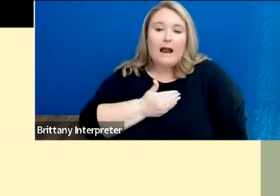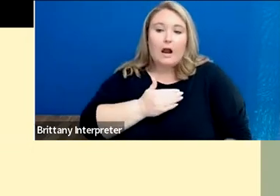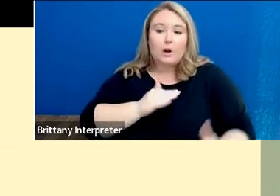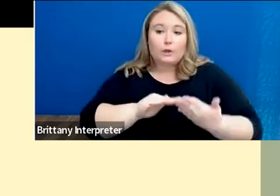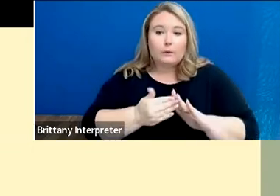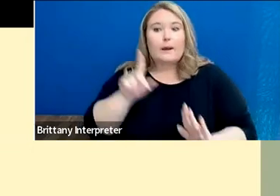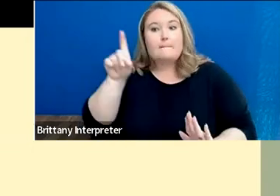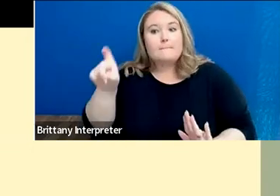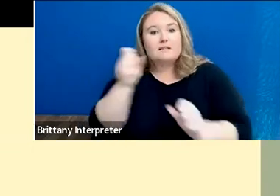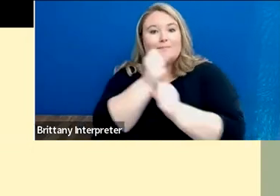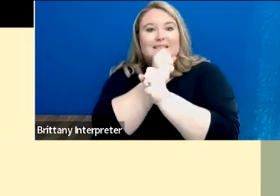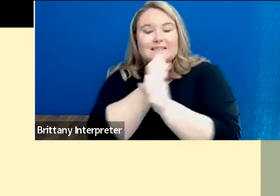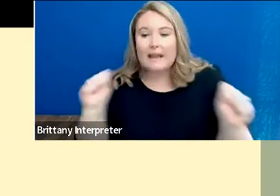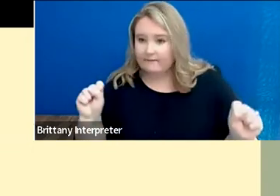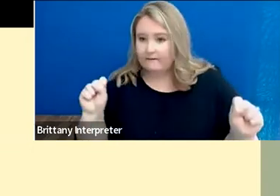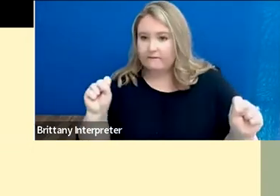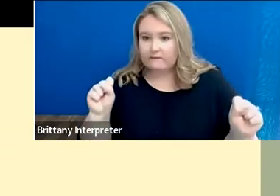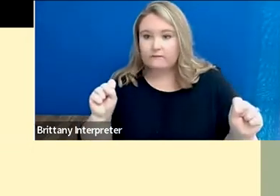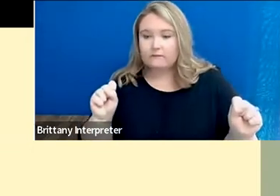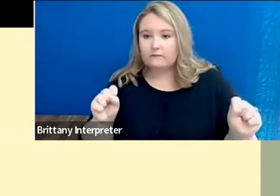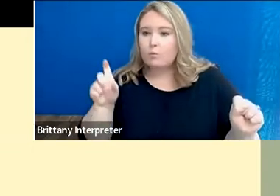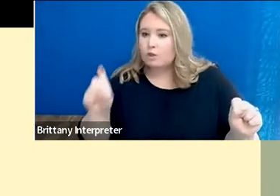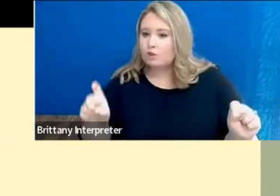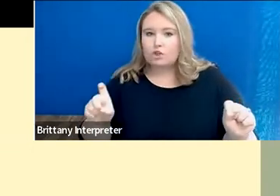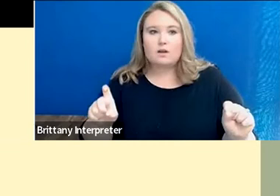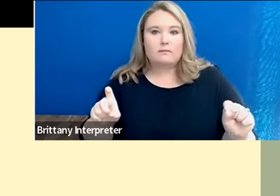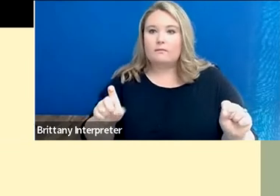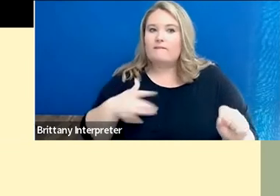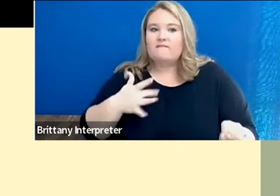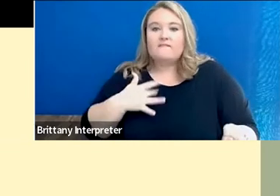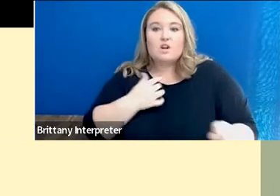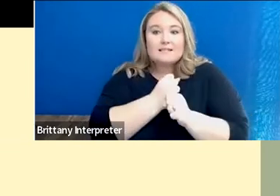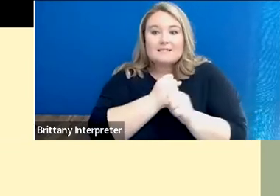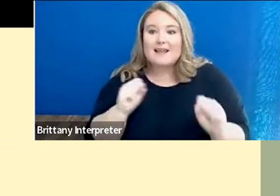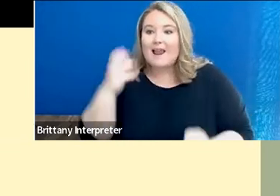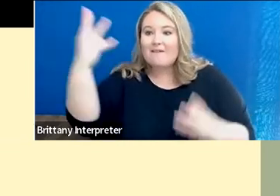In other words, we deserve safety. We should be allowed to walk outside of our house, sit on our porches in our chairs,